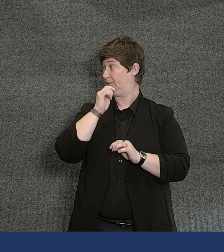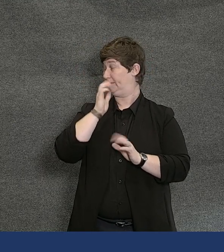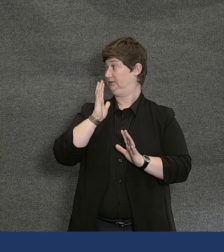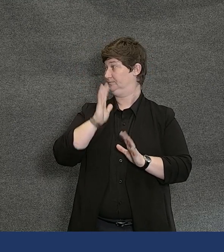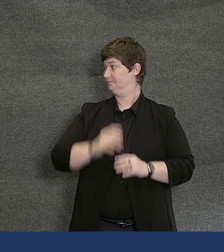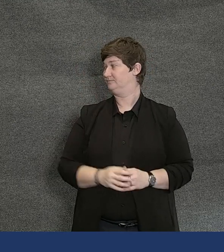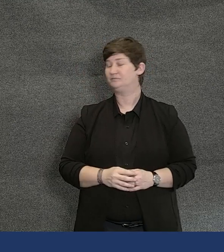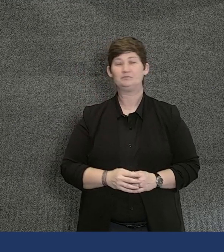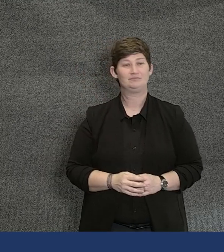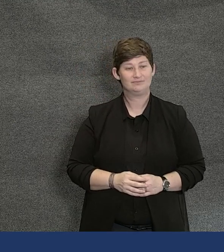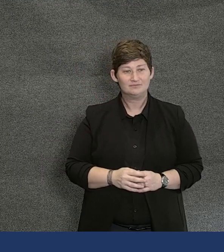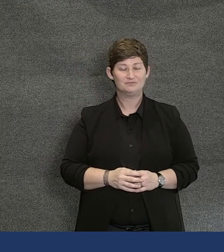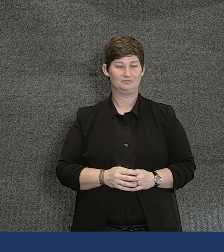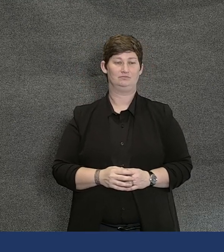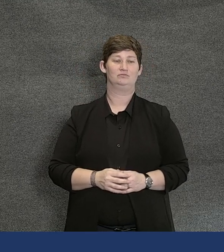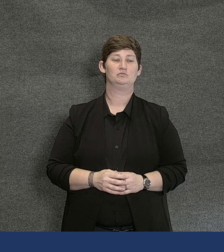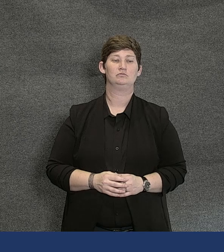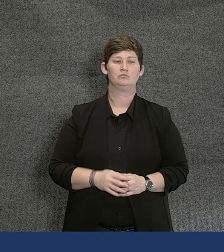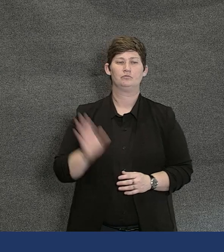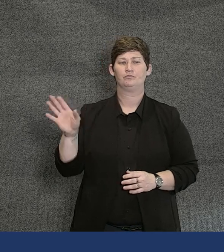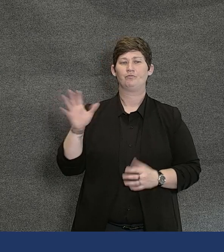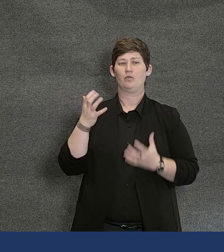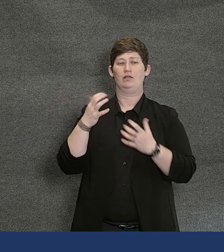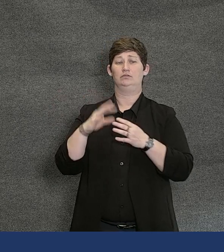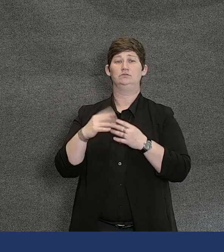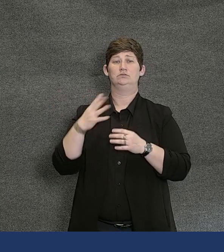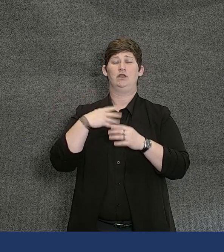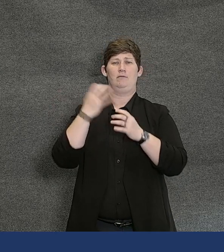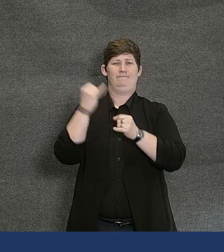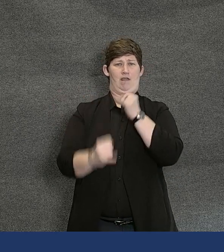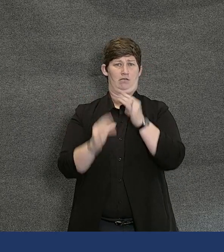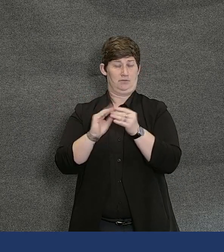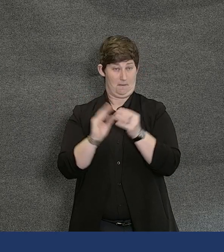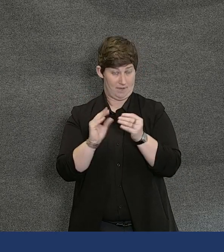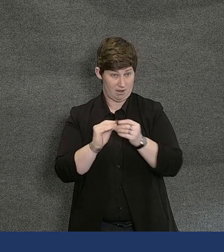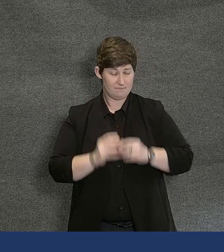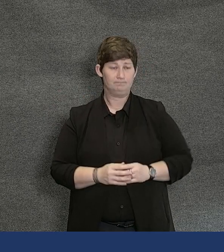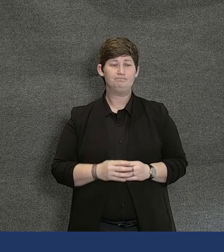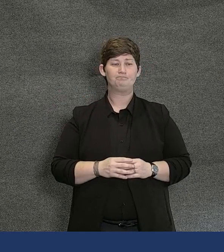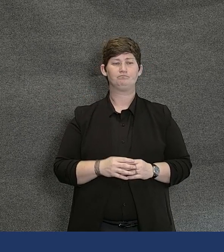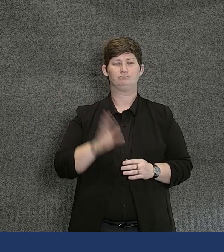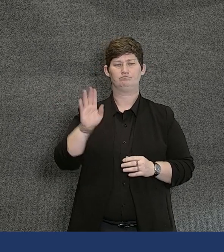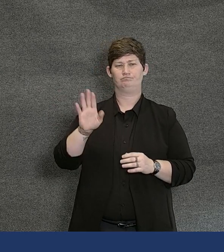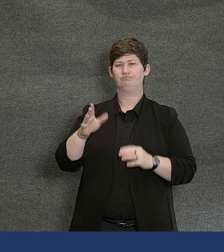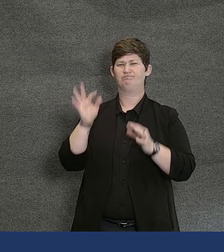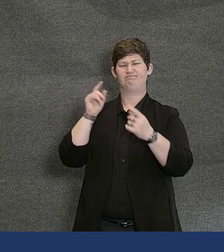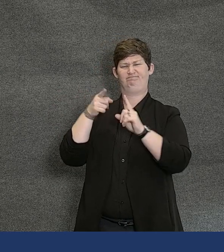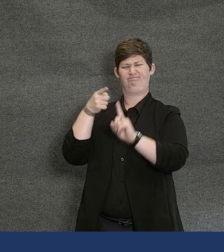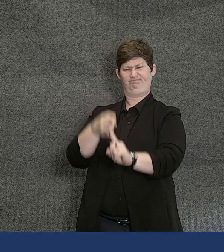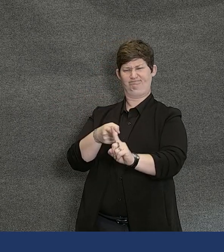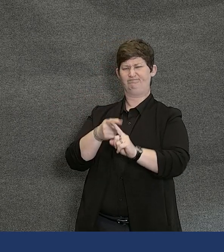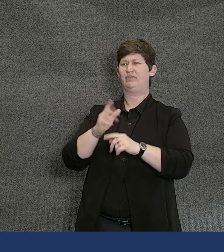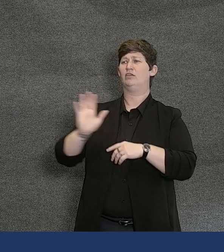And just my final benediction is please remain in communication and relationship with your elected senators and representatives.